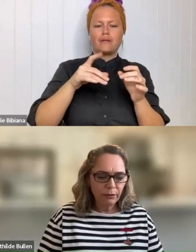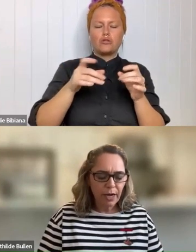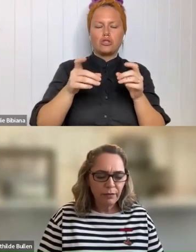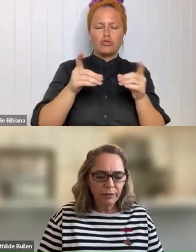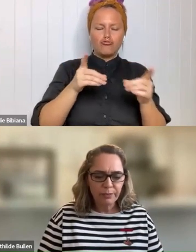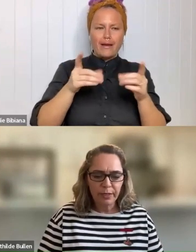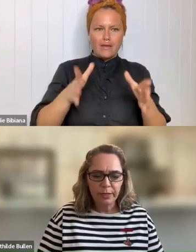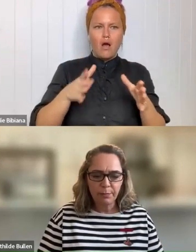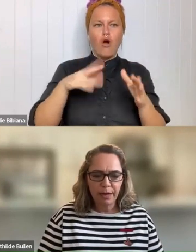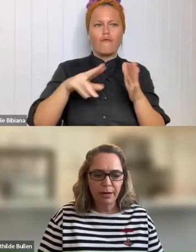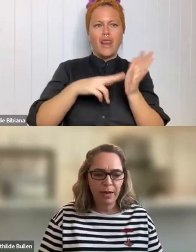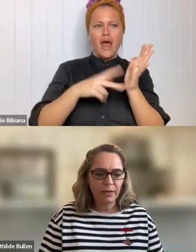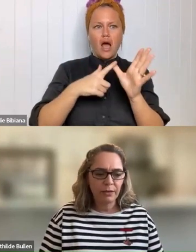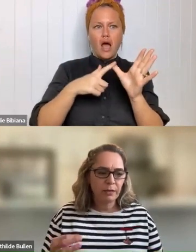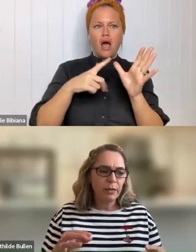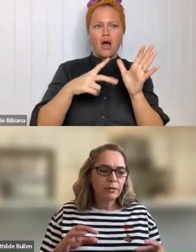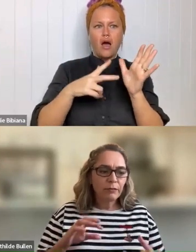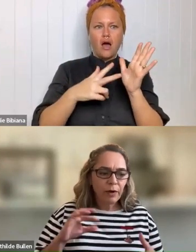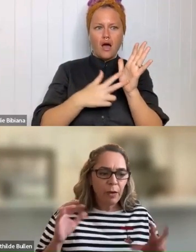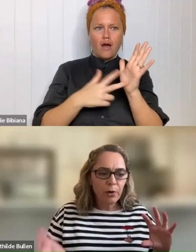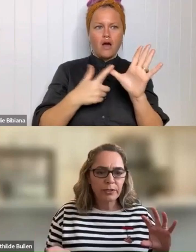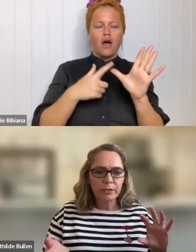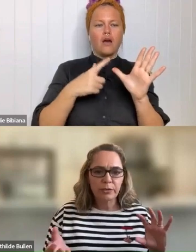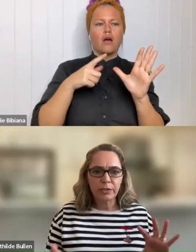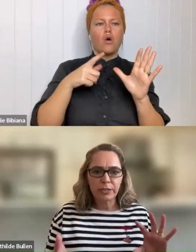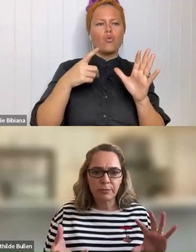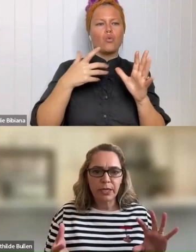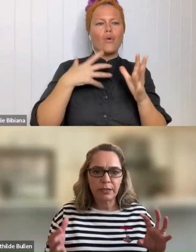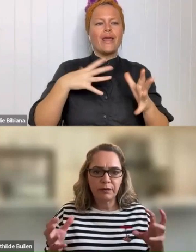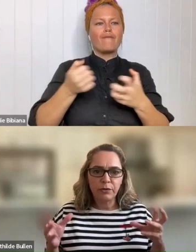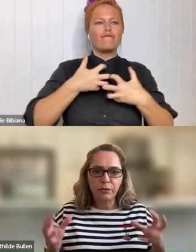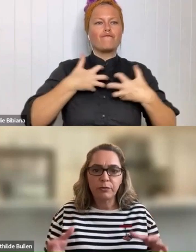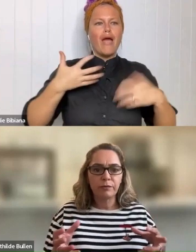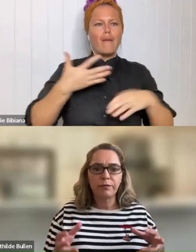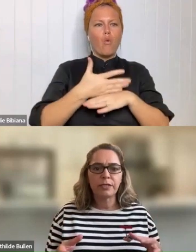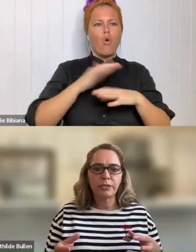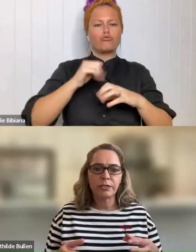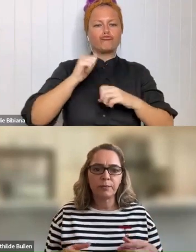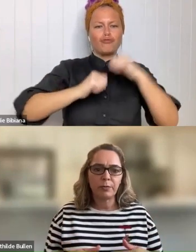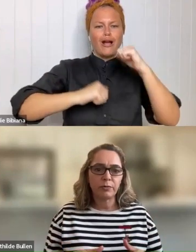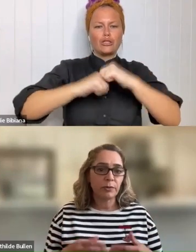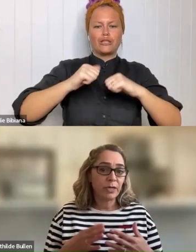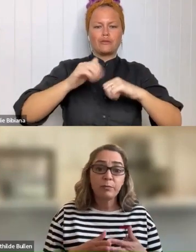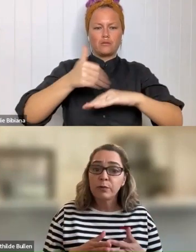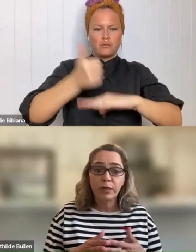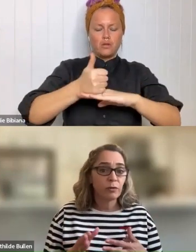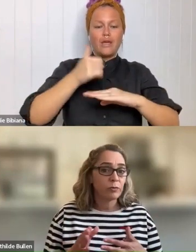of NAVA is really about having some frameworks and structures in place if you do want First Nations people to be employed or